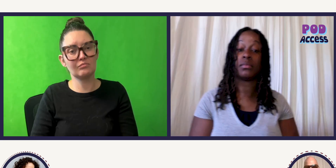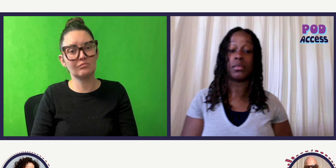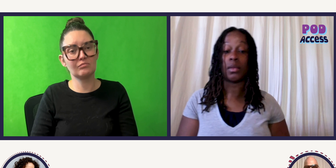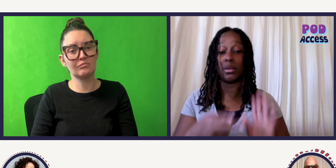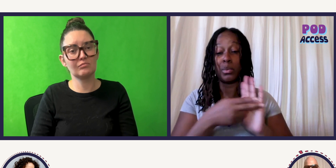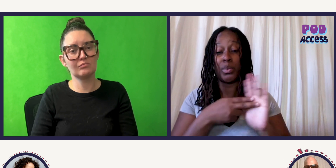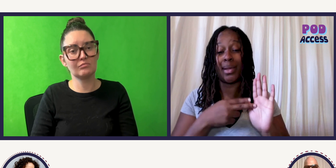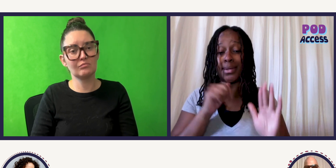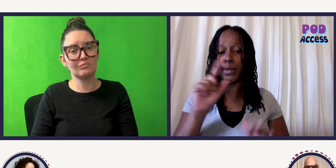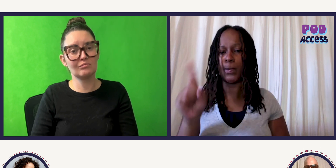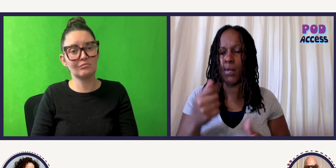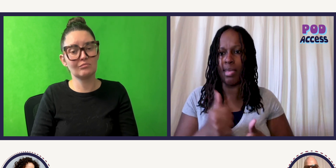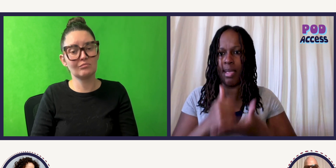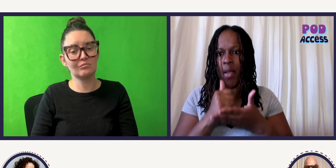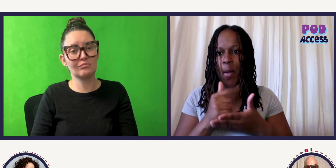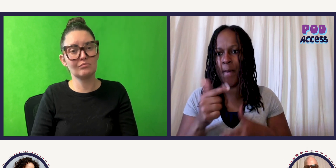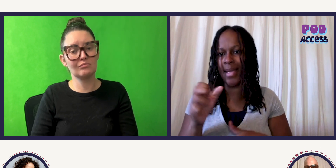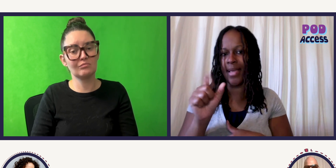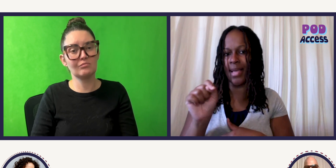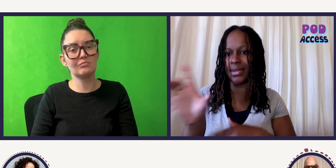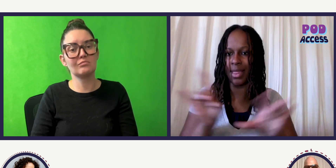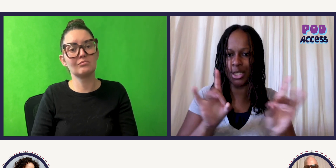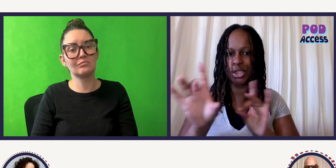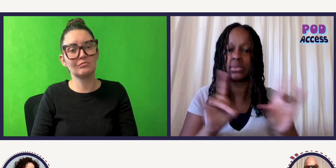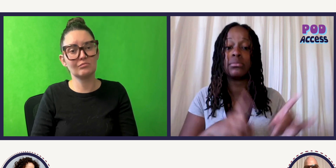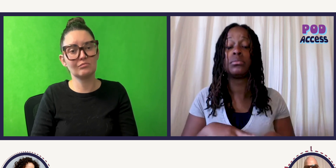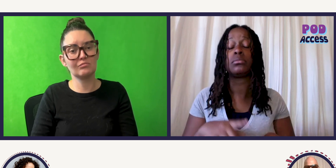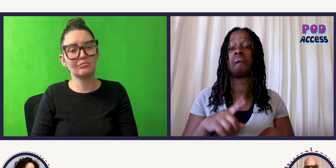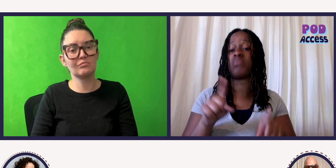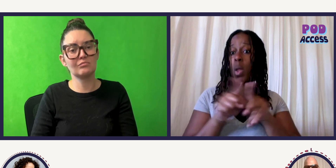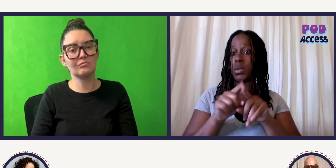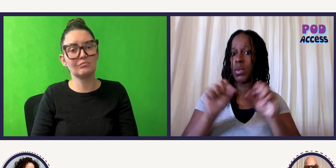Branding not only helps with guest selection, it can also determine how much or little you edit.